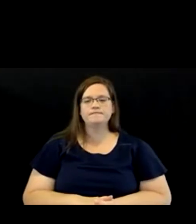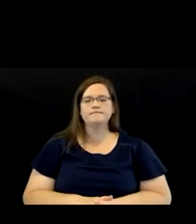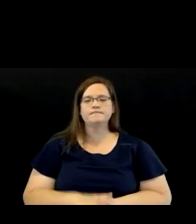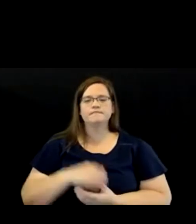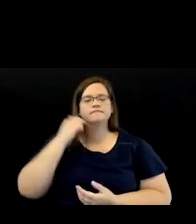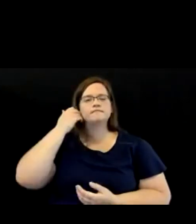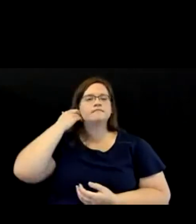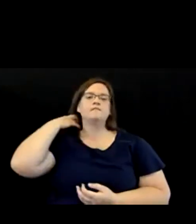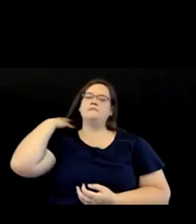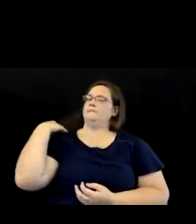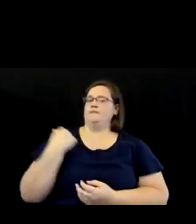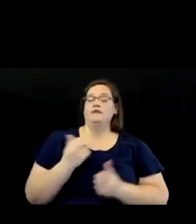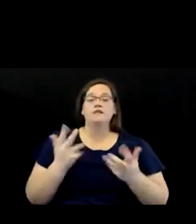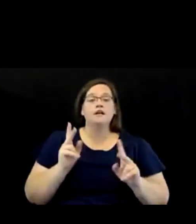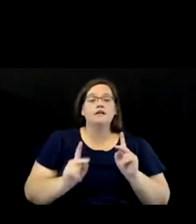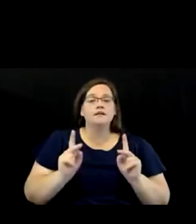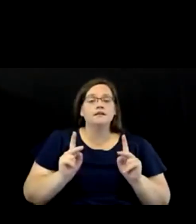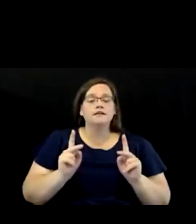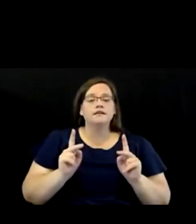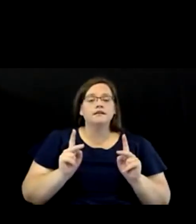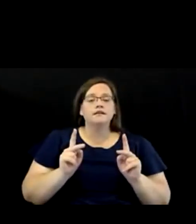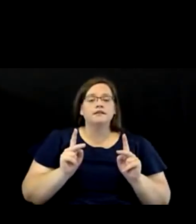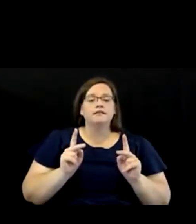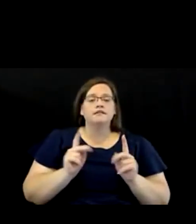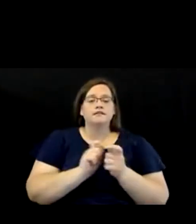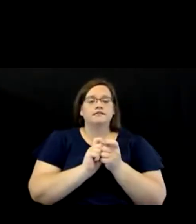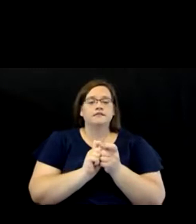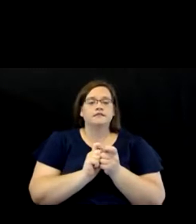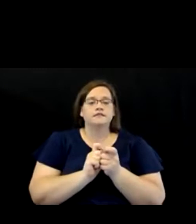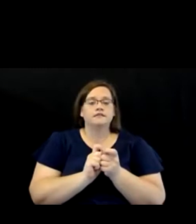A lot of people have taken time to make changes to both their offices,